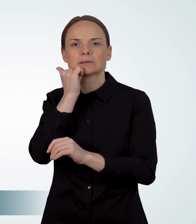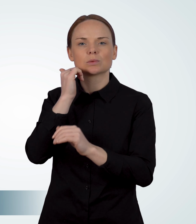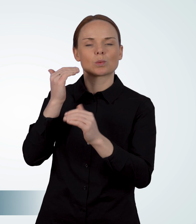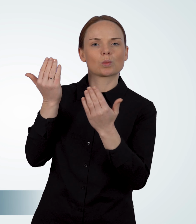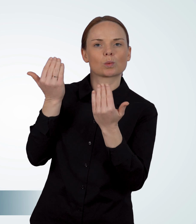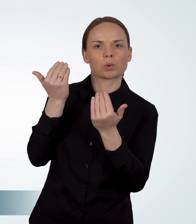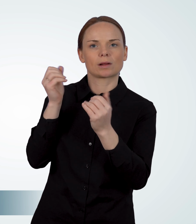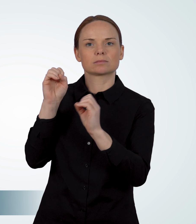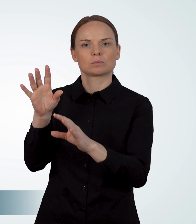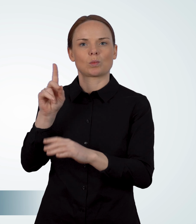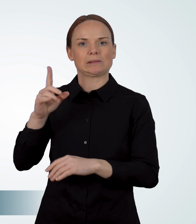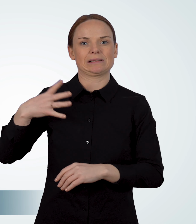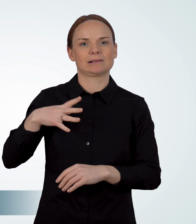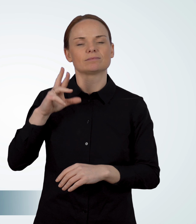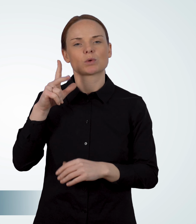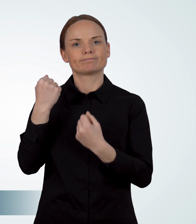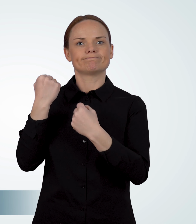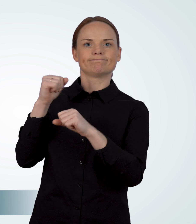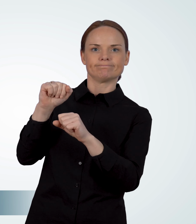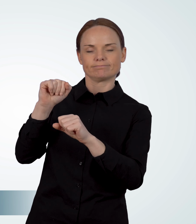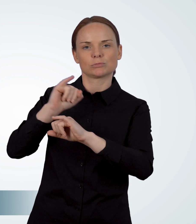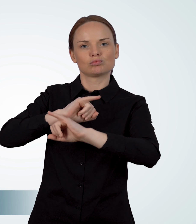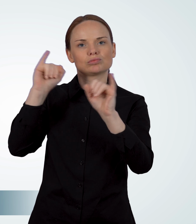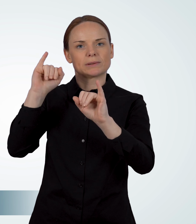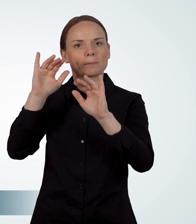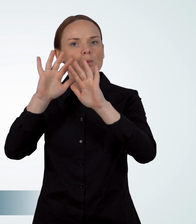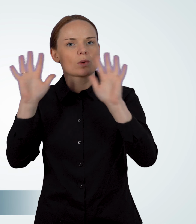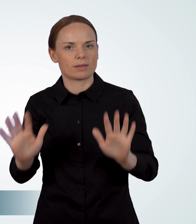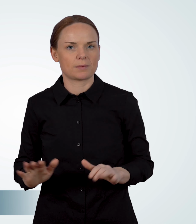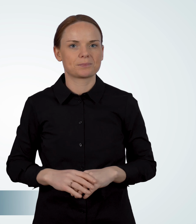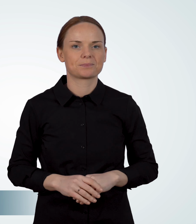and cool in response to extreme weather conditions.